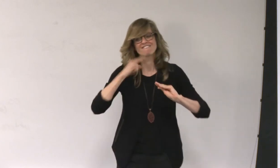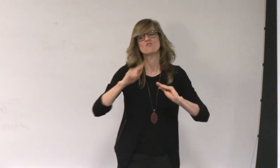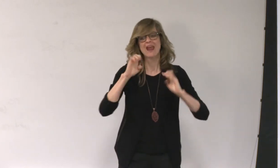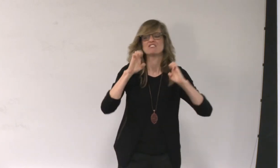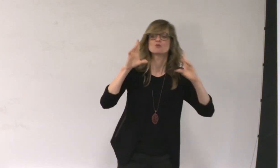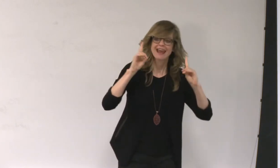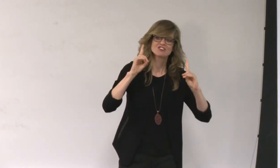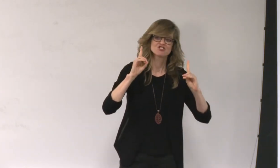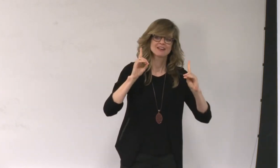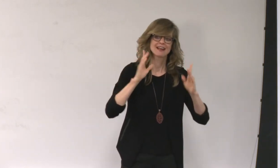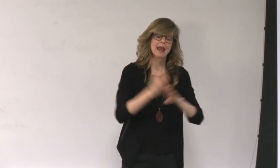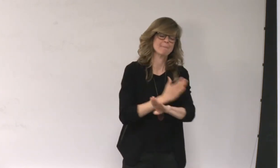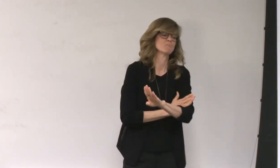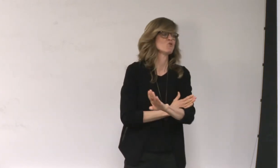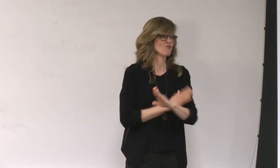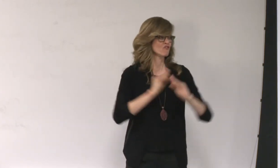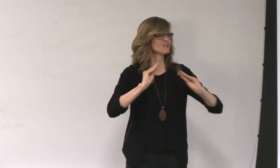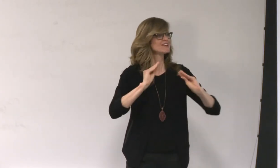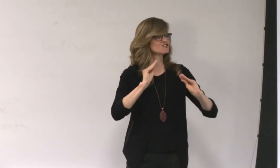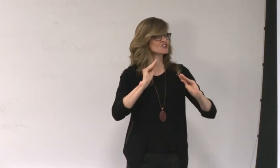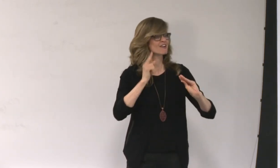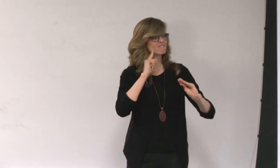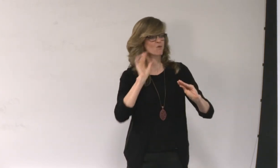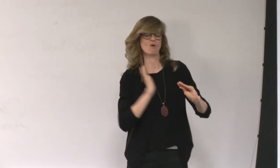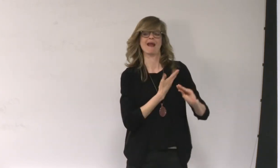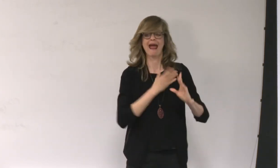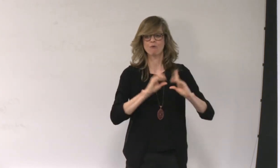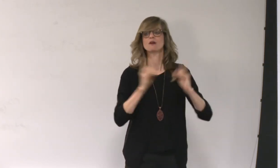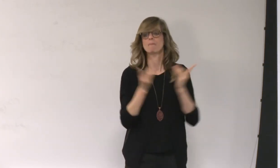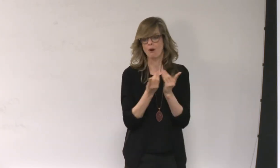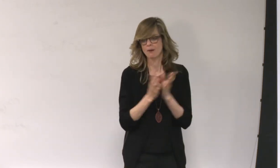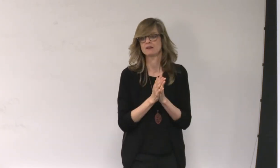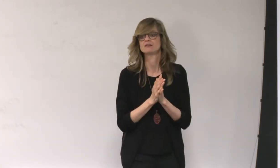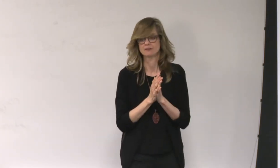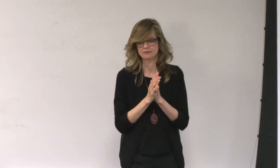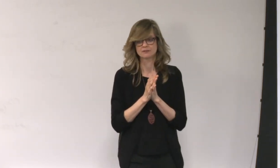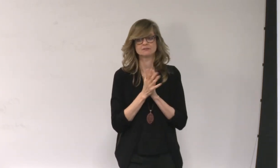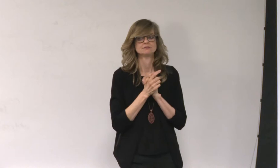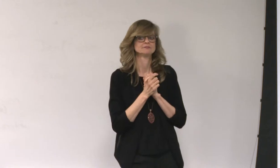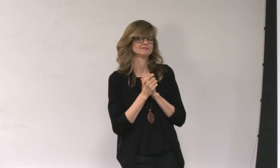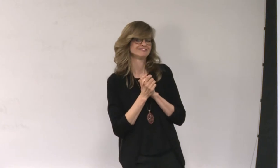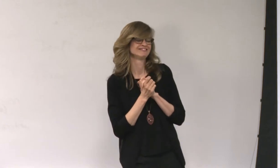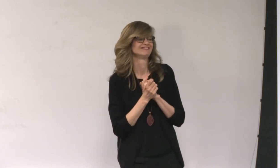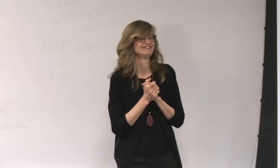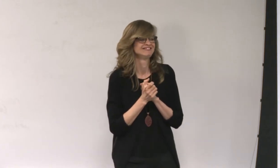SO, THE CHAIRPERSON FOR THE DEPARTMENT WAS INVOLVED IN A NUMBER OF PROJECTS TO TRY TO IMPROVE TEACHING METHODS FOR THE DEPARTMENT.